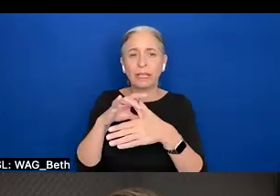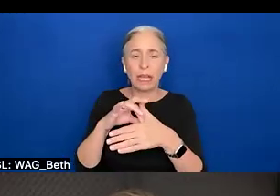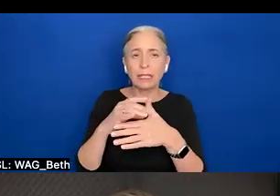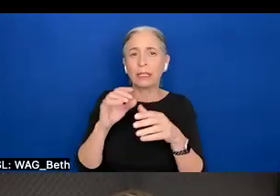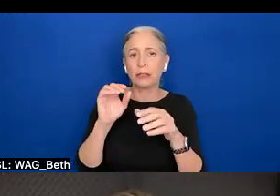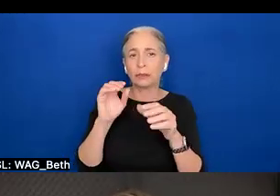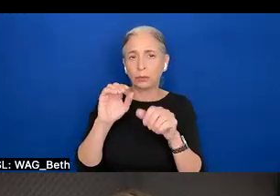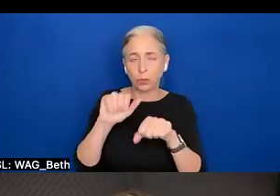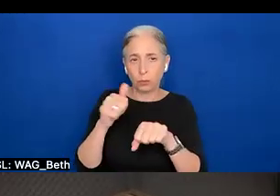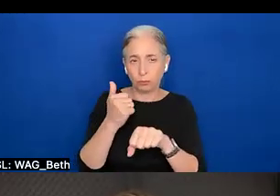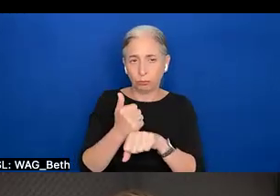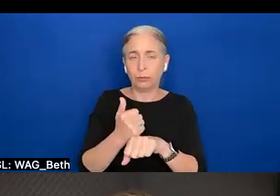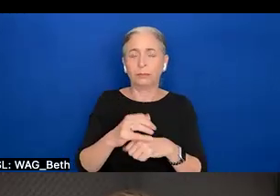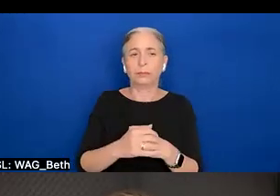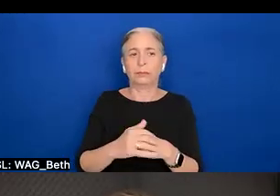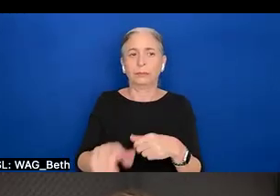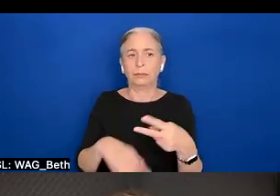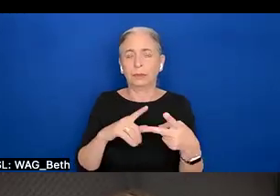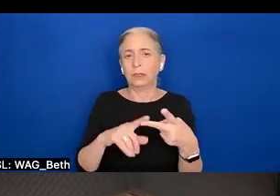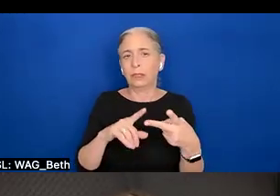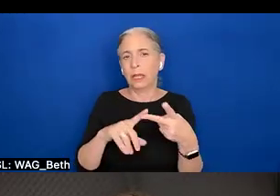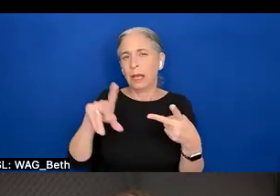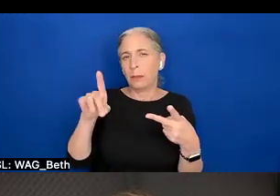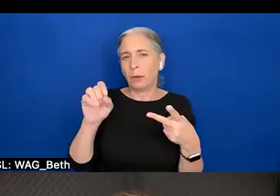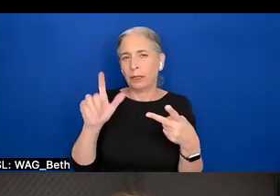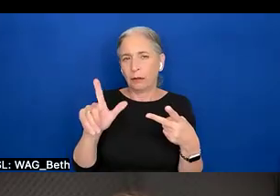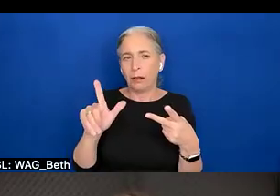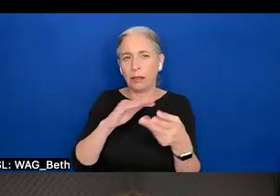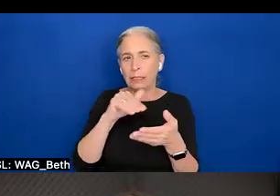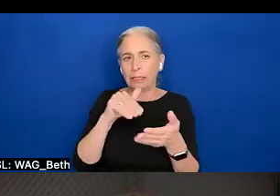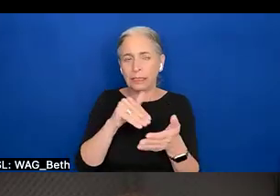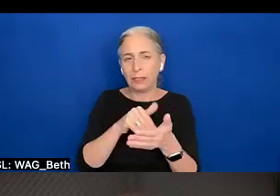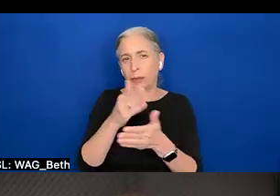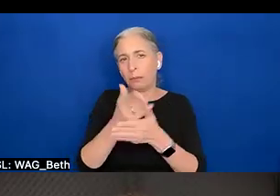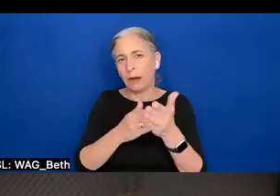in layout, and then a very practical central part of 30